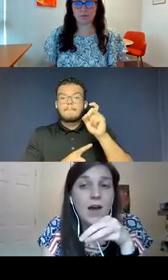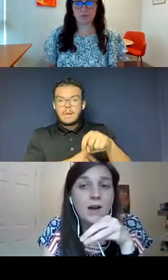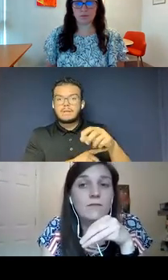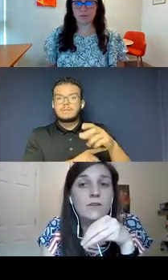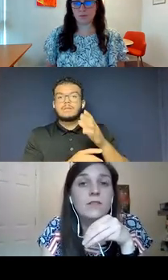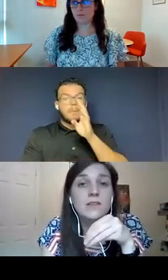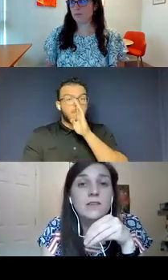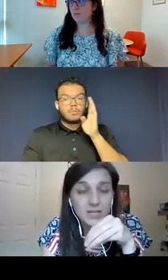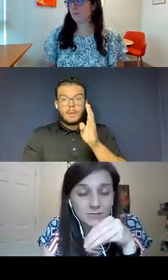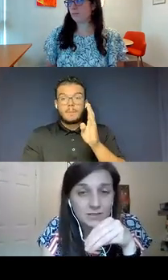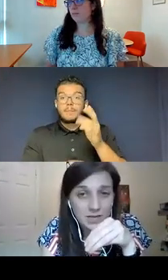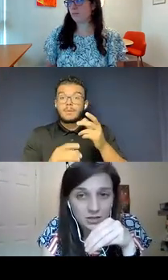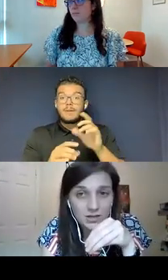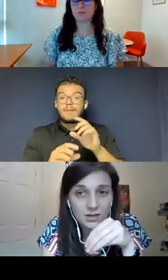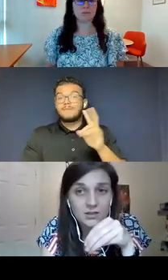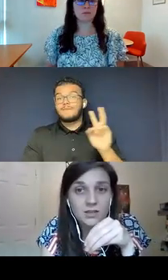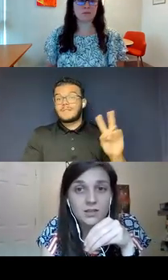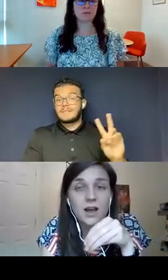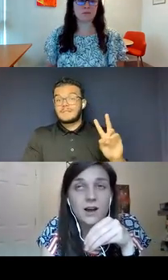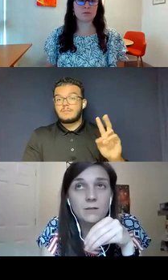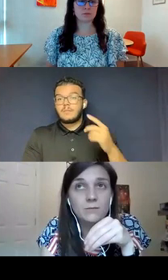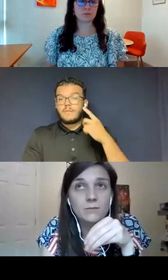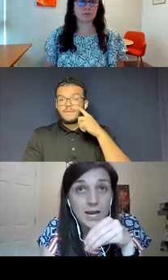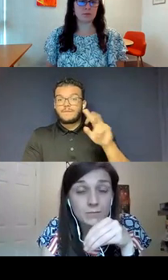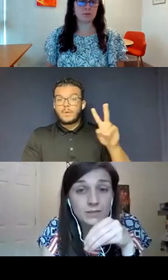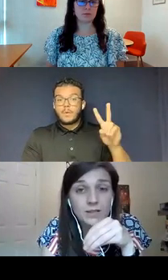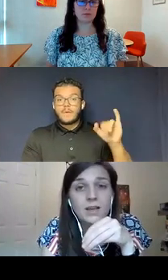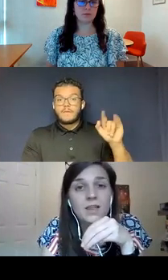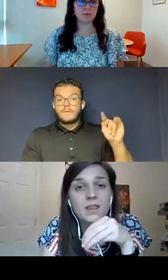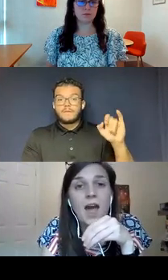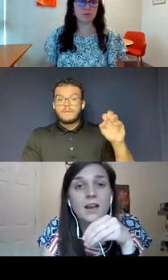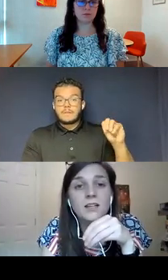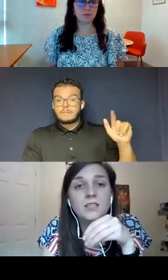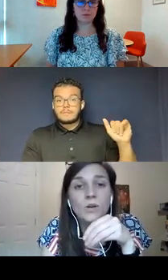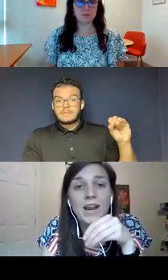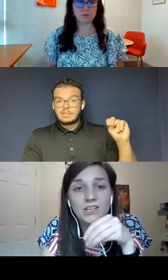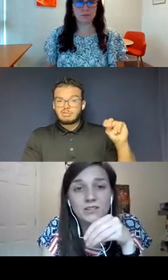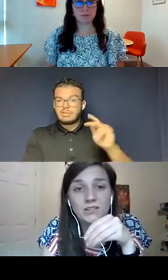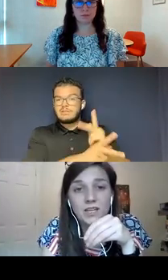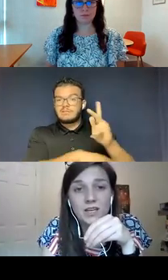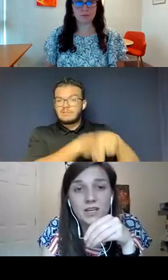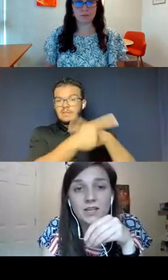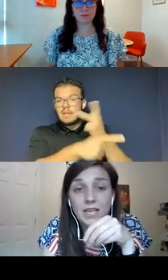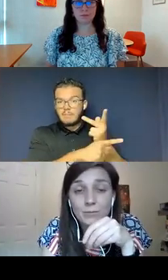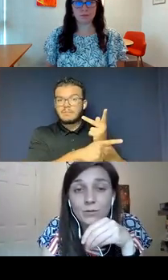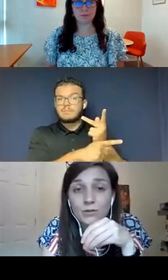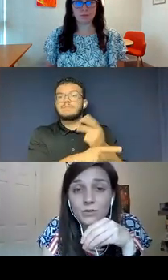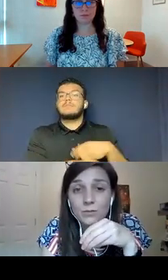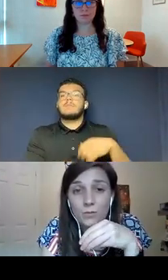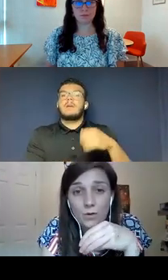of the victimization types that your agency is able to support